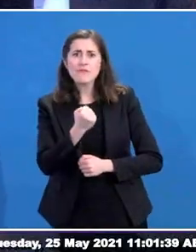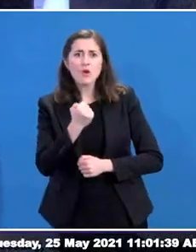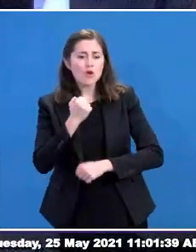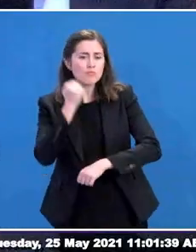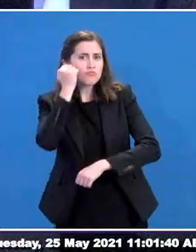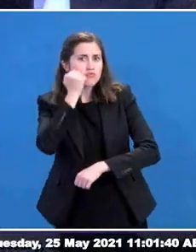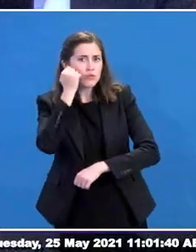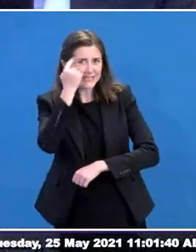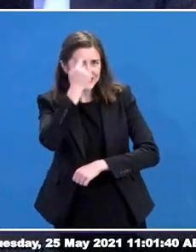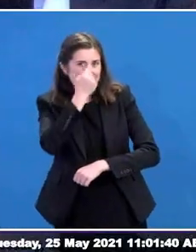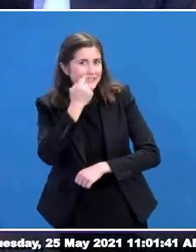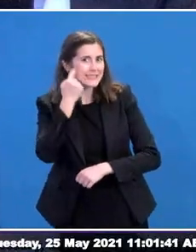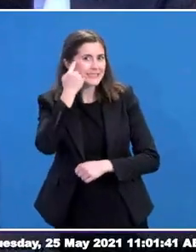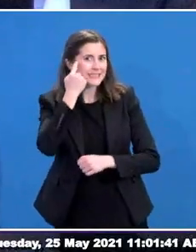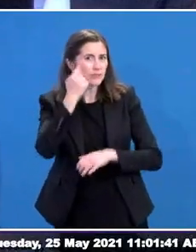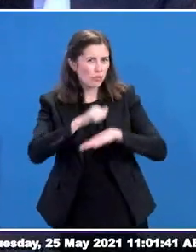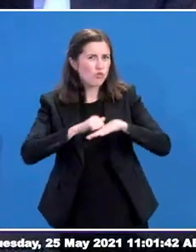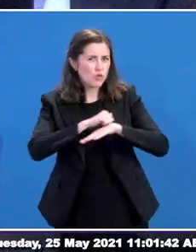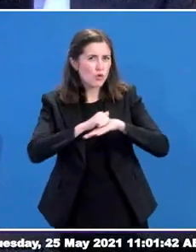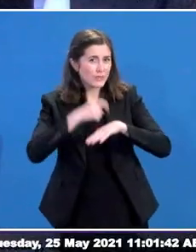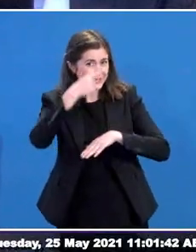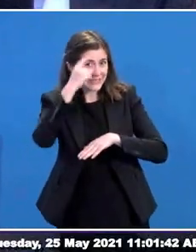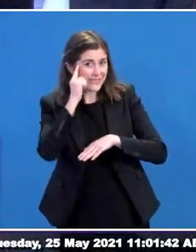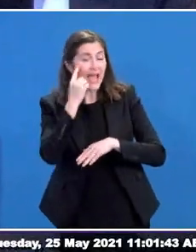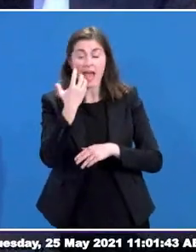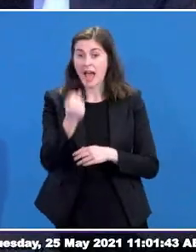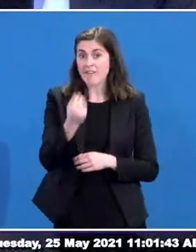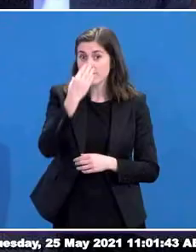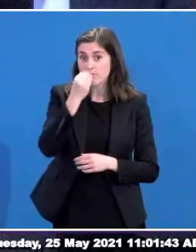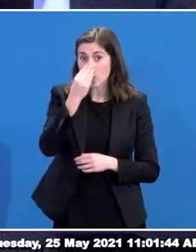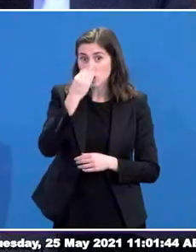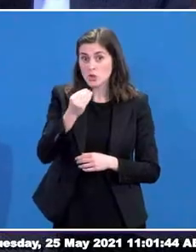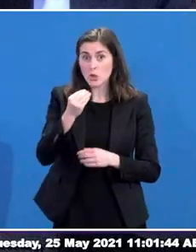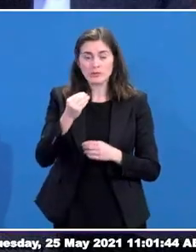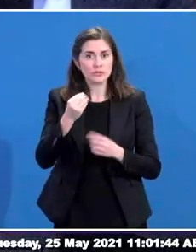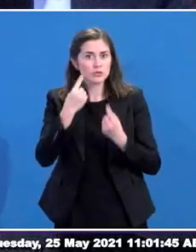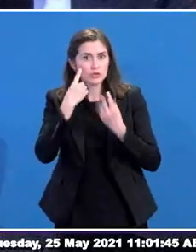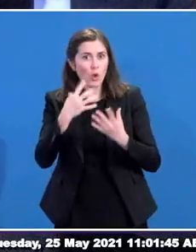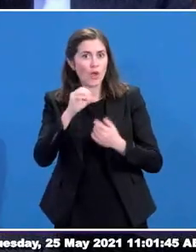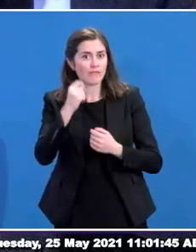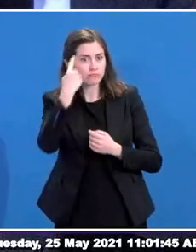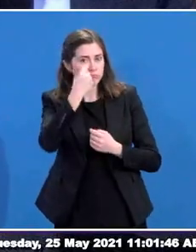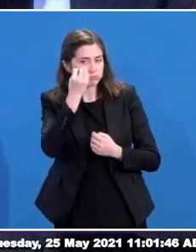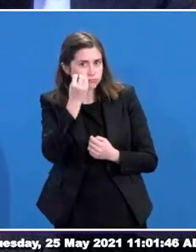And the Commissioners have in their material a photograph that demonstrates the puffiness and the bruising around the eyes. Yap.